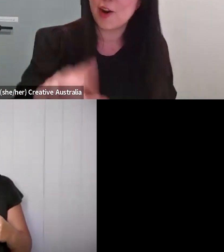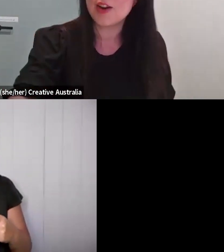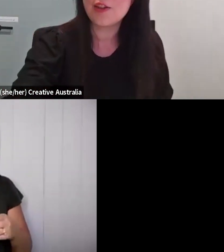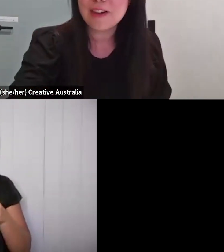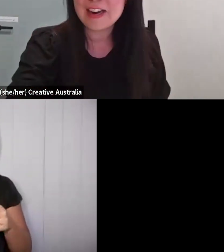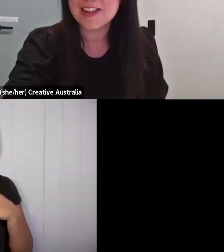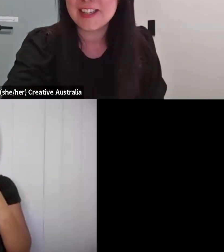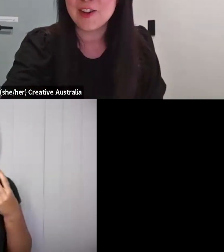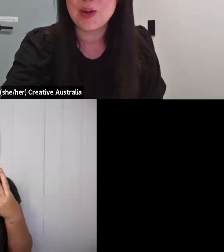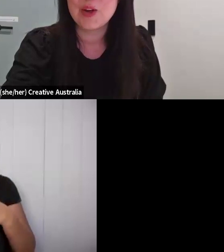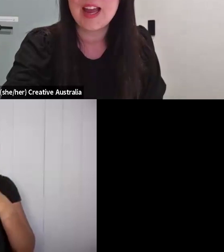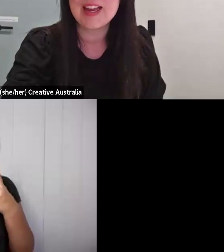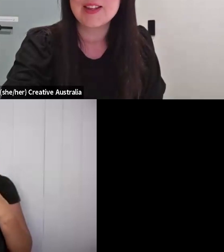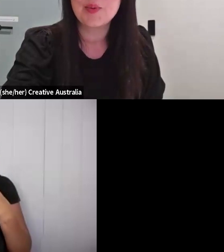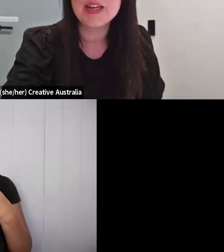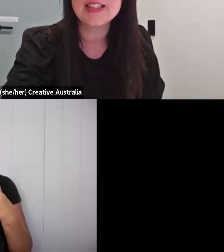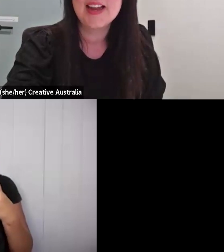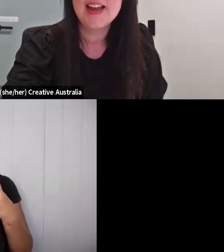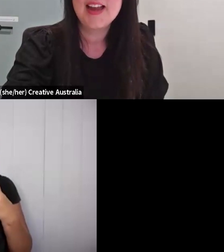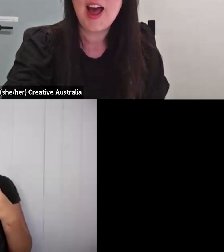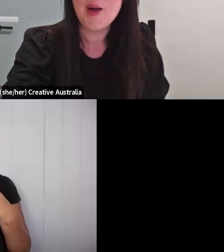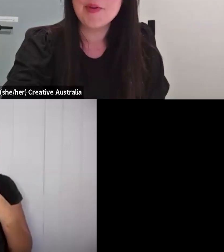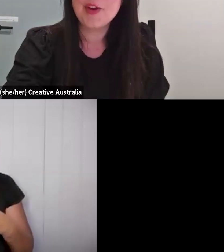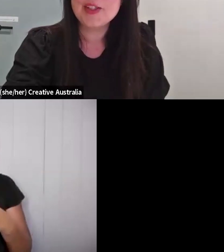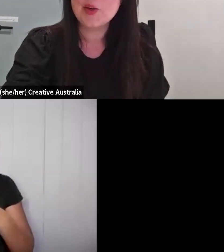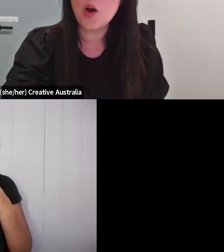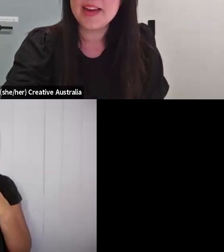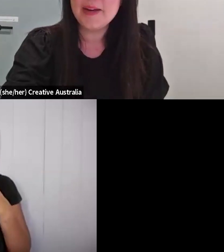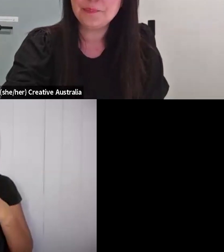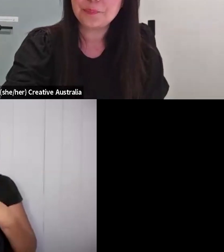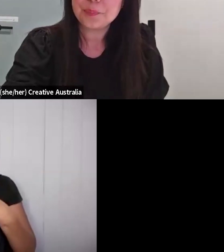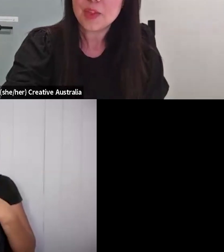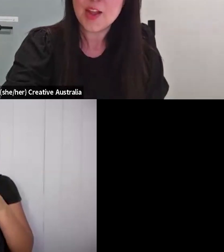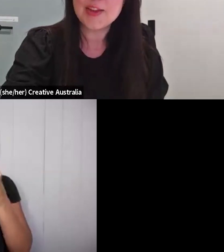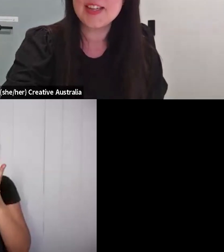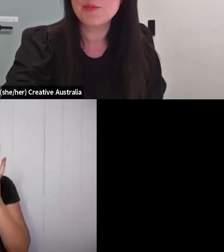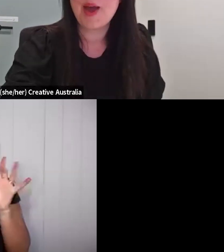there are only three criteria we are looking at at this point. The first is quality. The selection